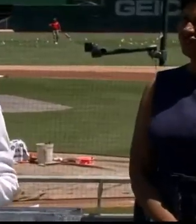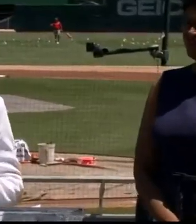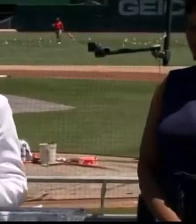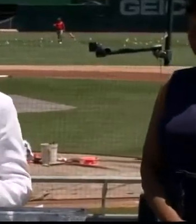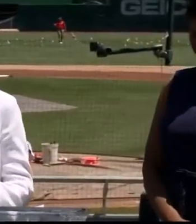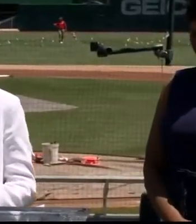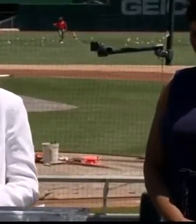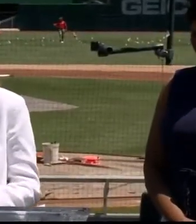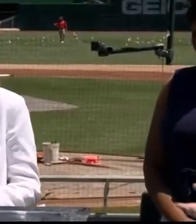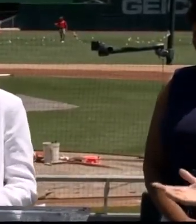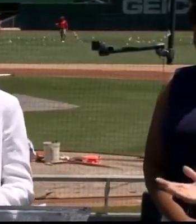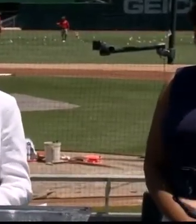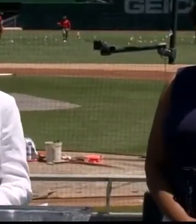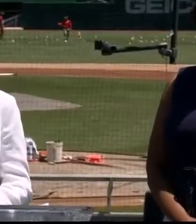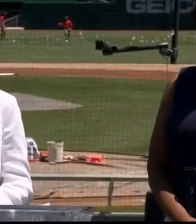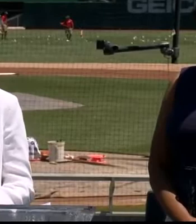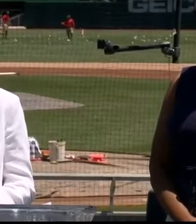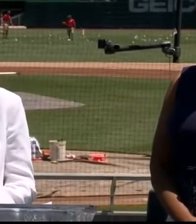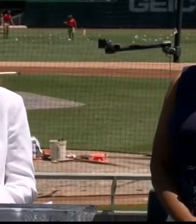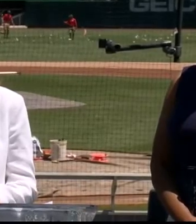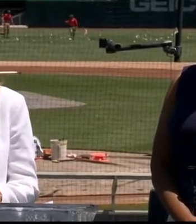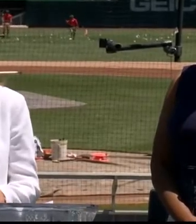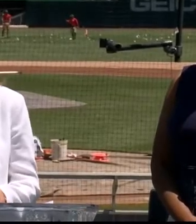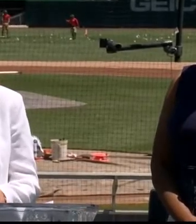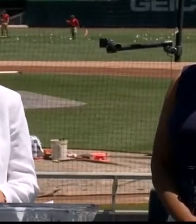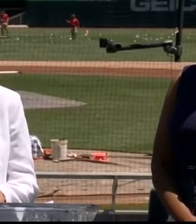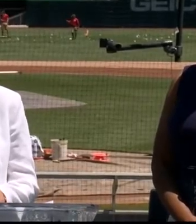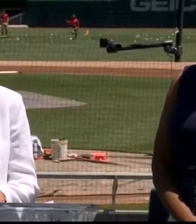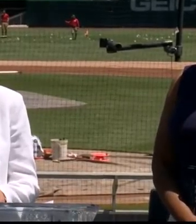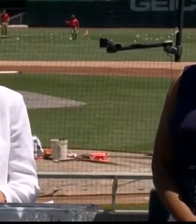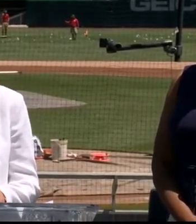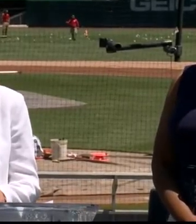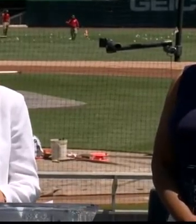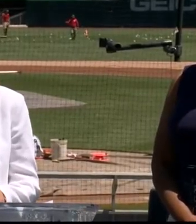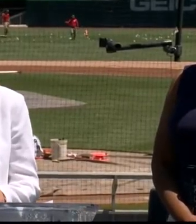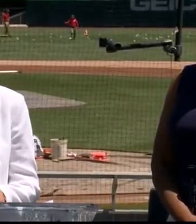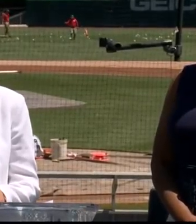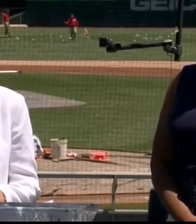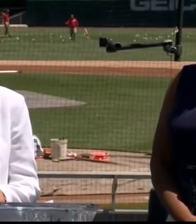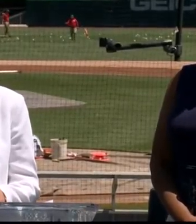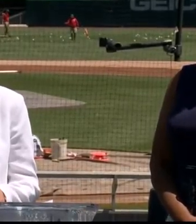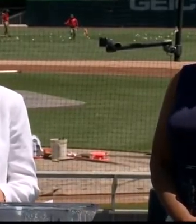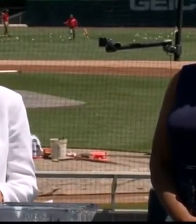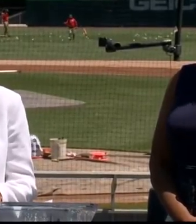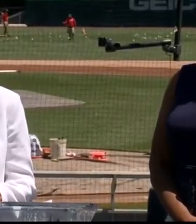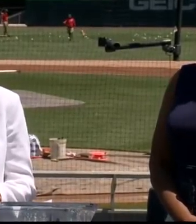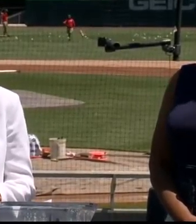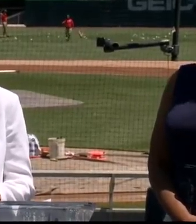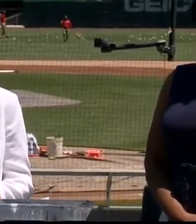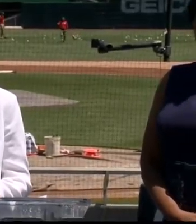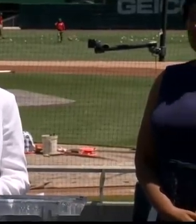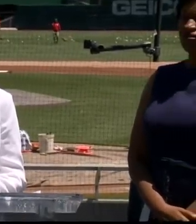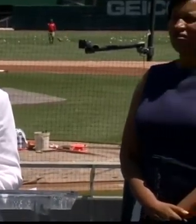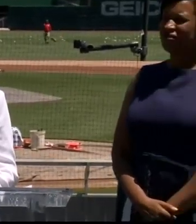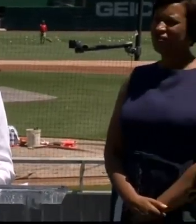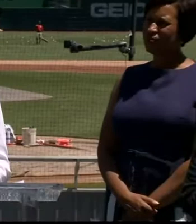EVERYBODY IS VERY TALL HERE IN D.C. THANK YOU, MAYOR BOWSER, CHIEF AND DIRECTOR MAROOTIAN.